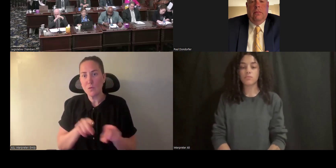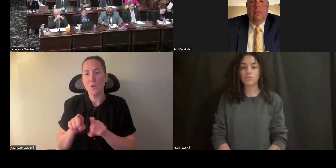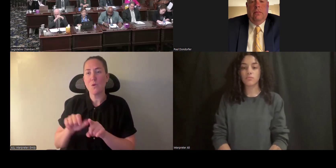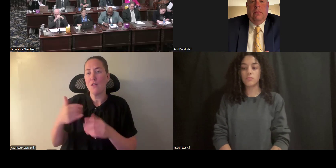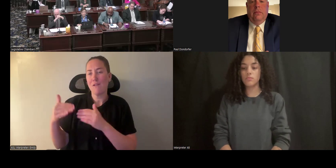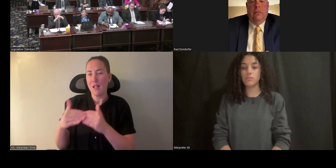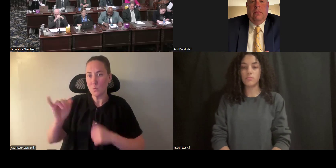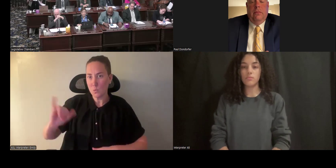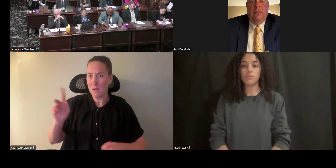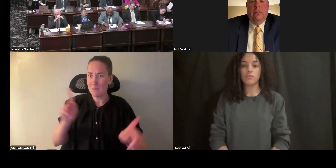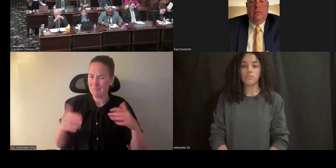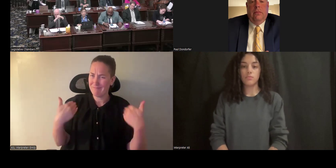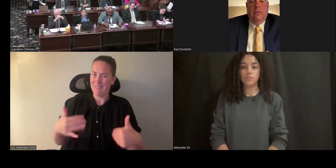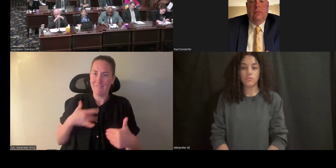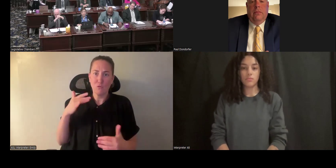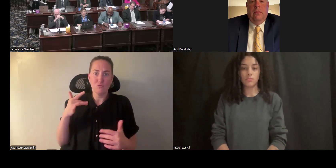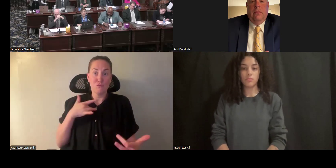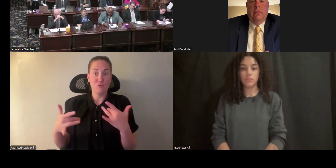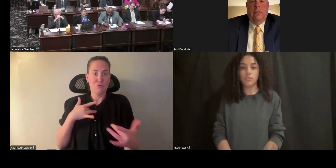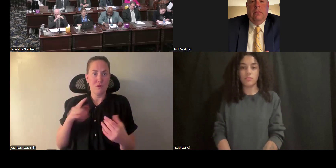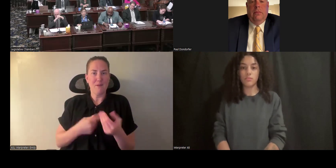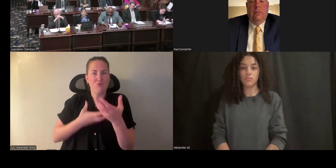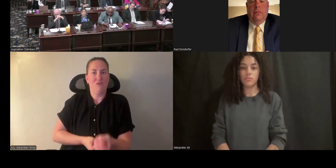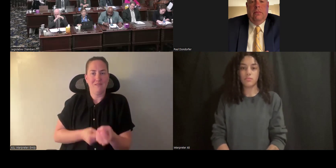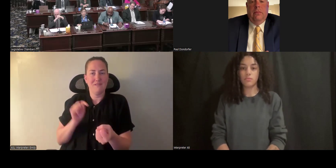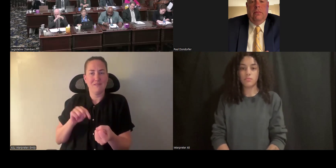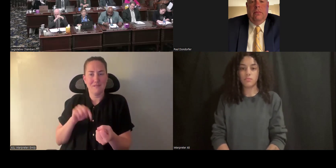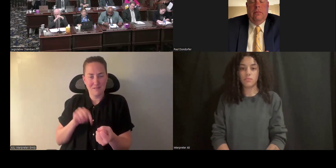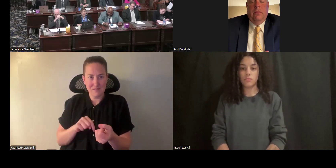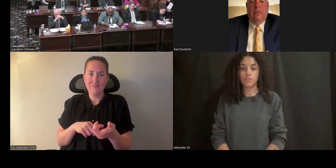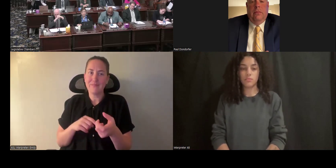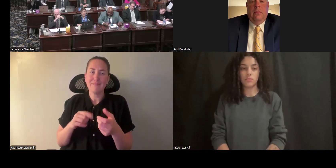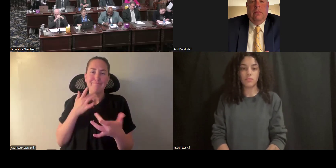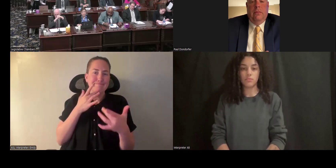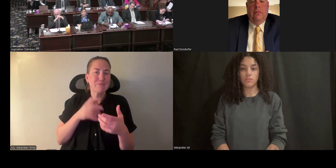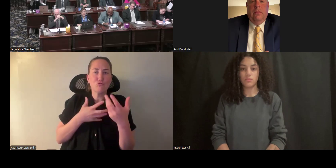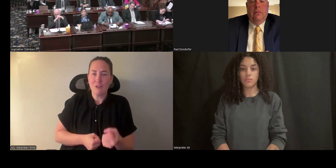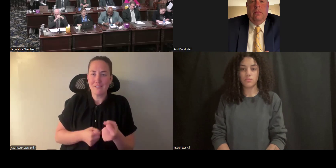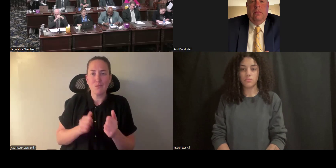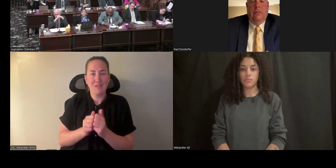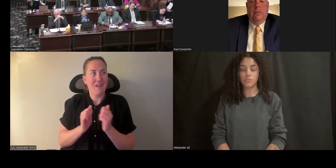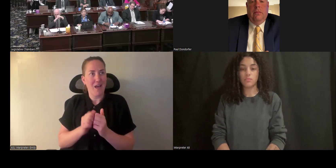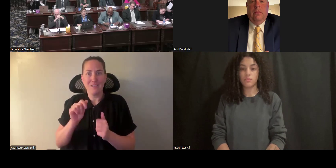people are very concerned about trust There's a lack of trust with how this data is going to be